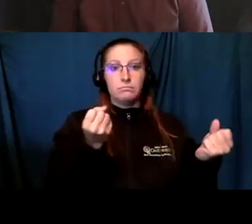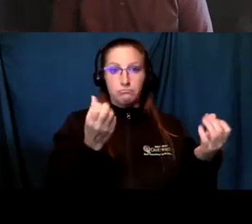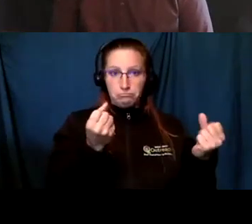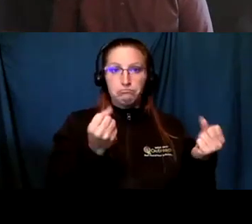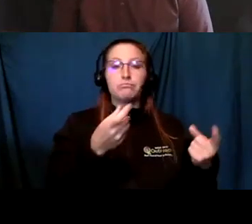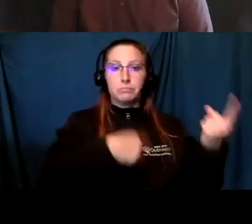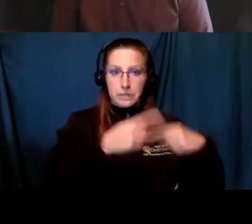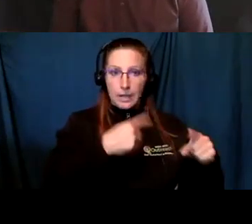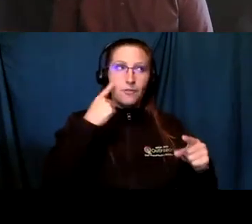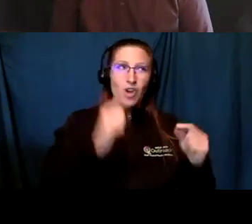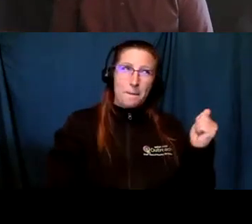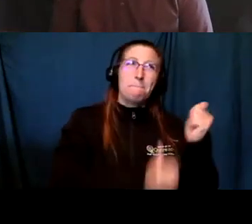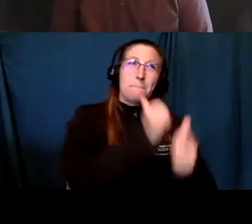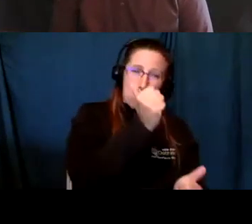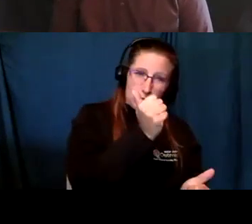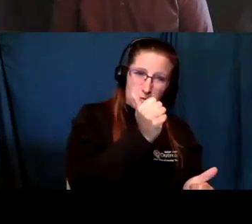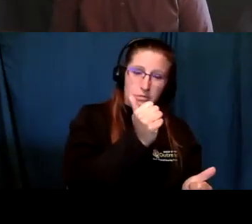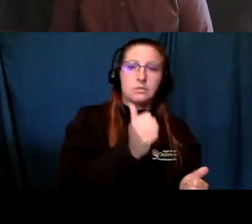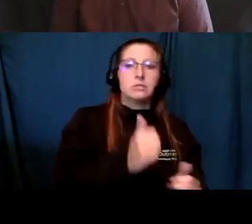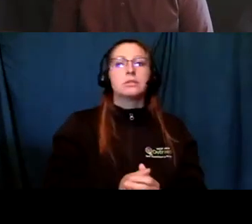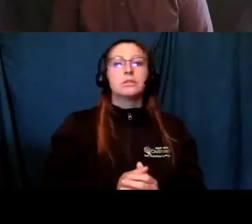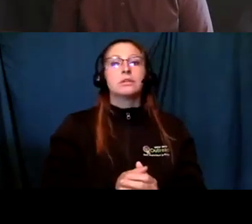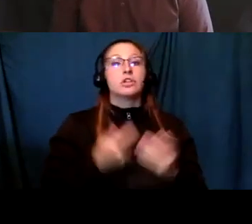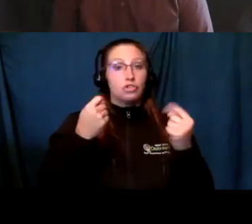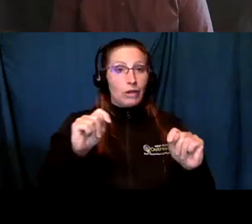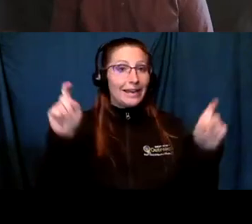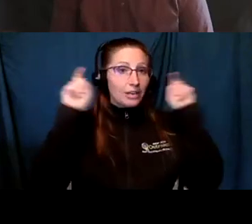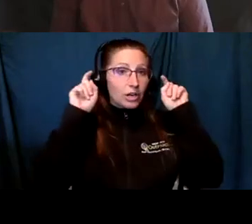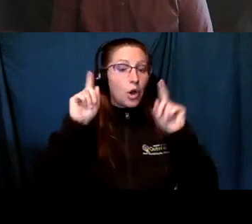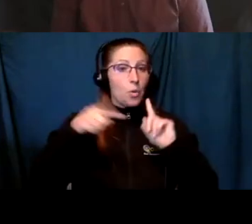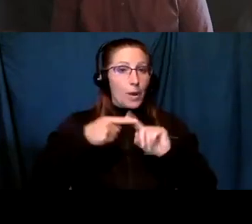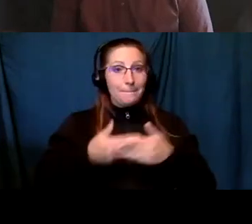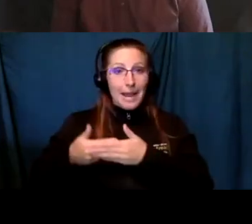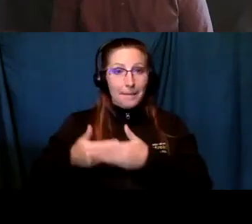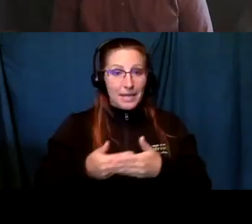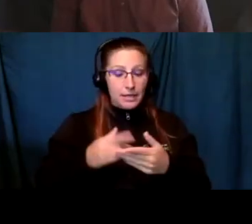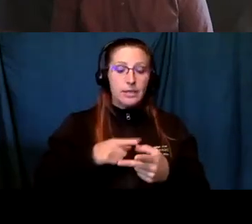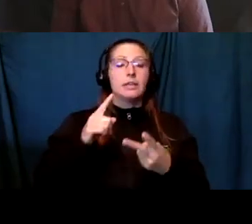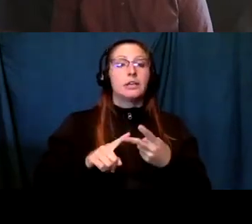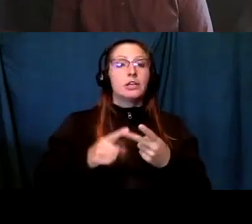for the most part. Tried hearing aids as a baby, tried a cochlear implant till about a teenager